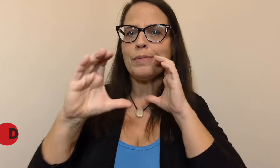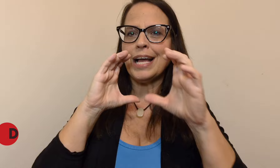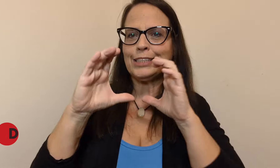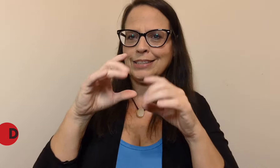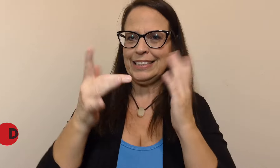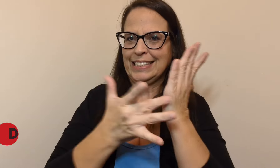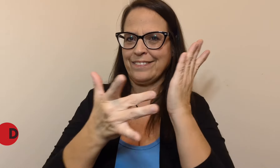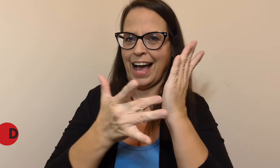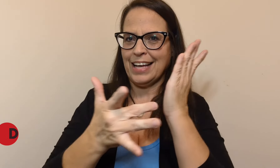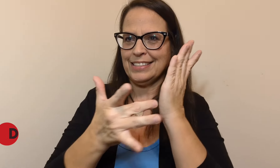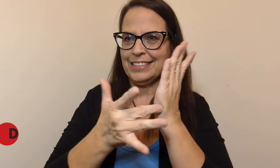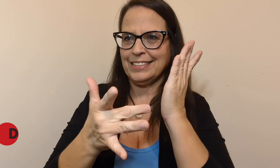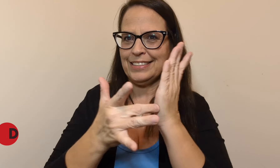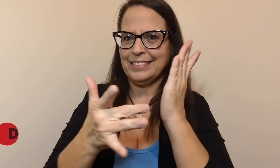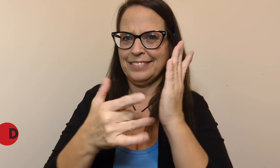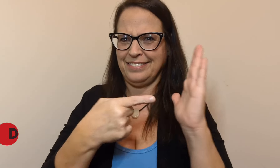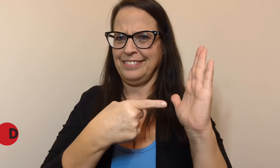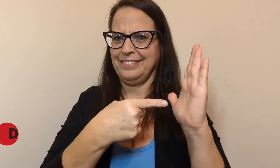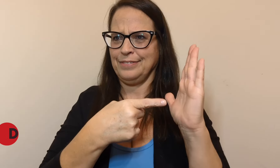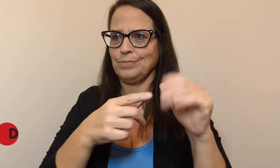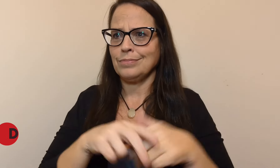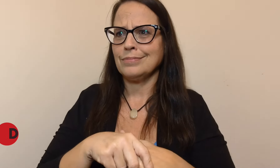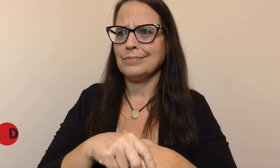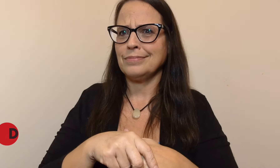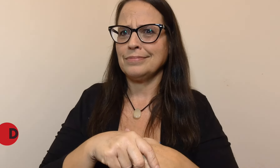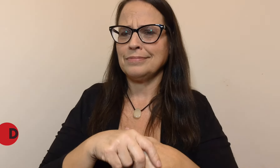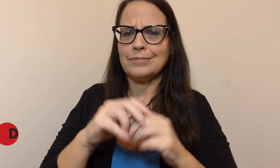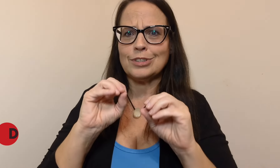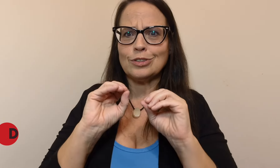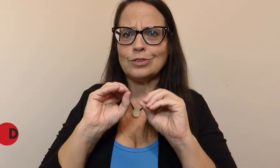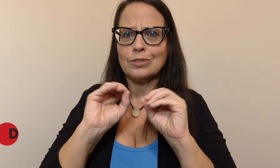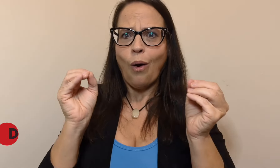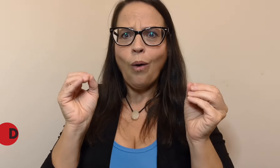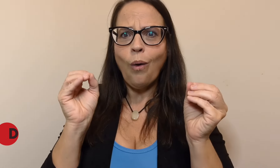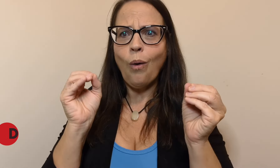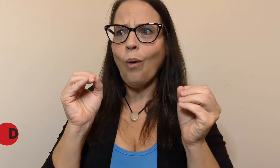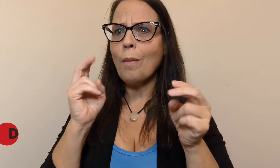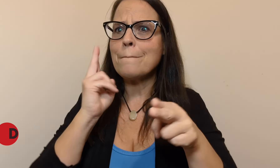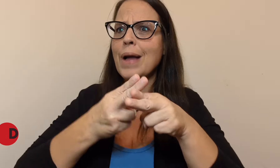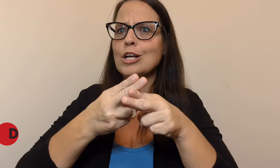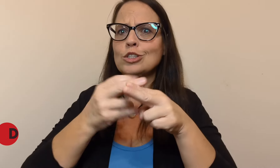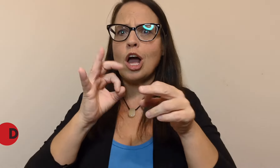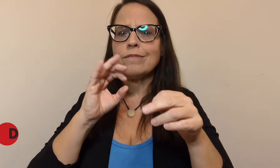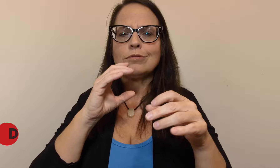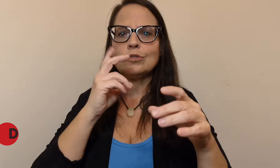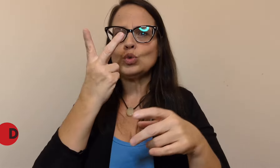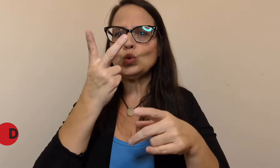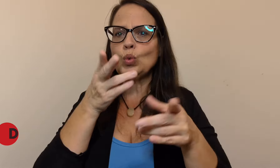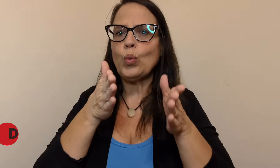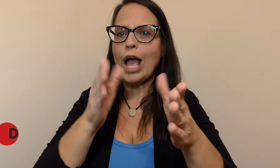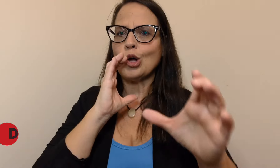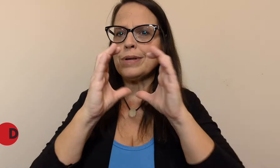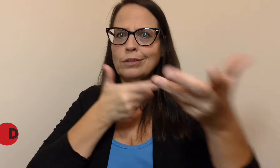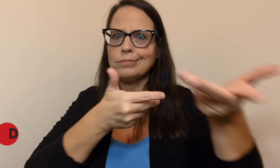"communication device" was used. There were no mention of two way communication